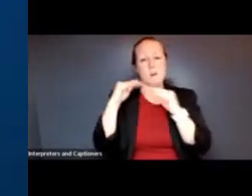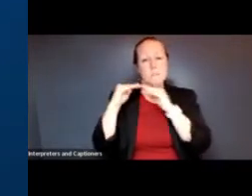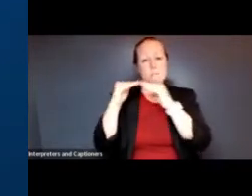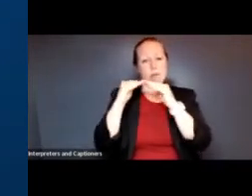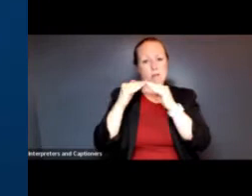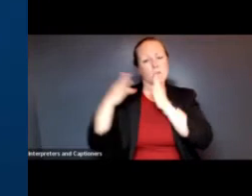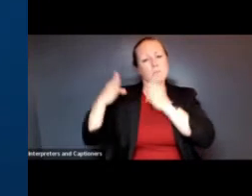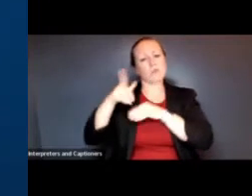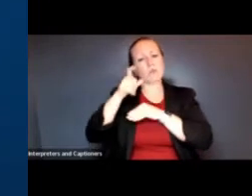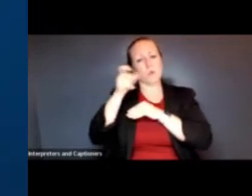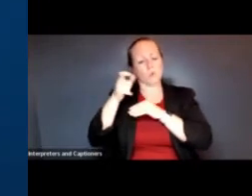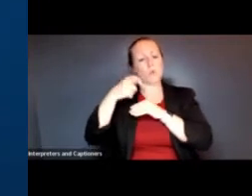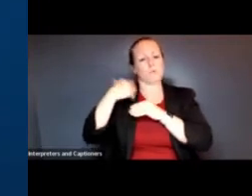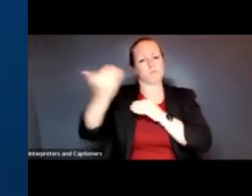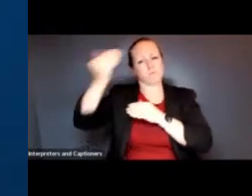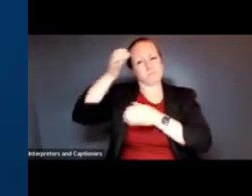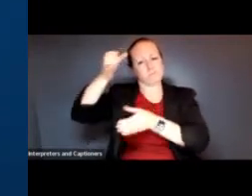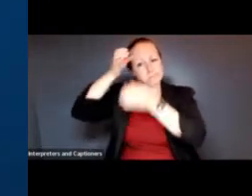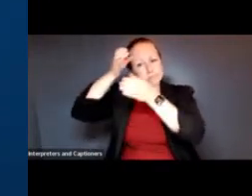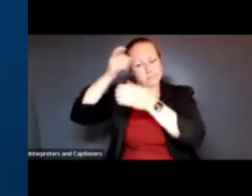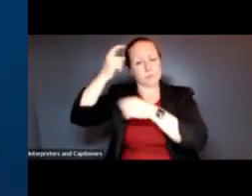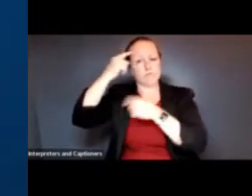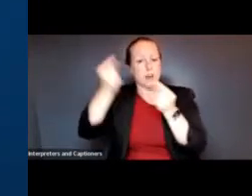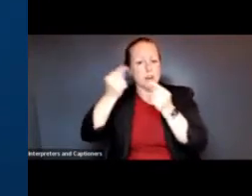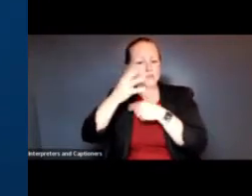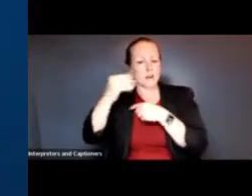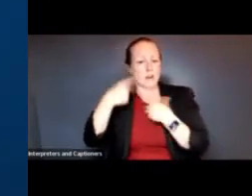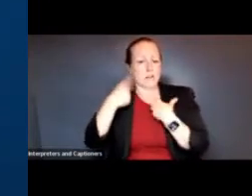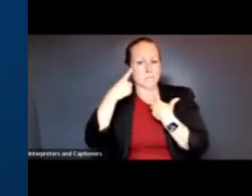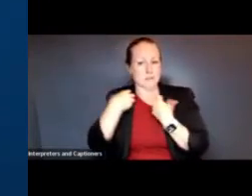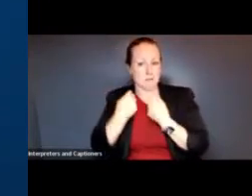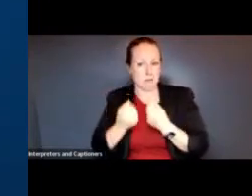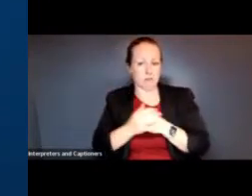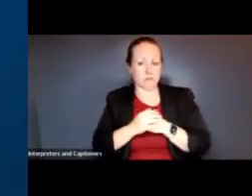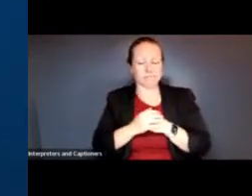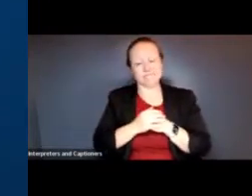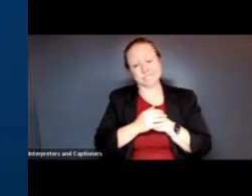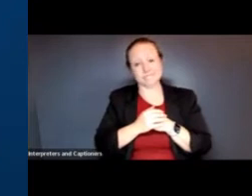behavioral health. Of course, the enemy to training and